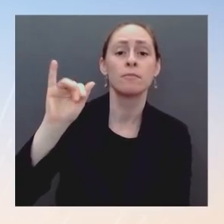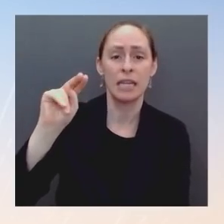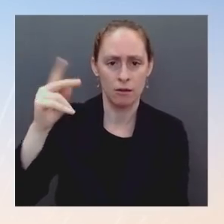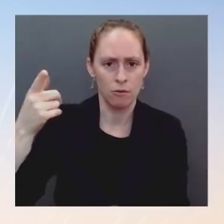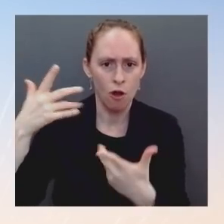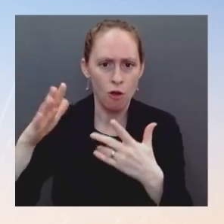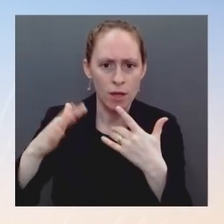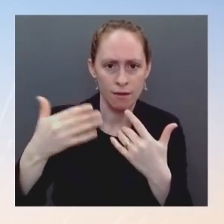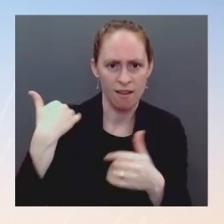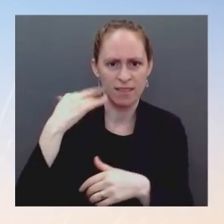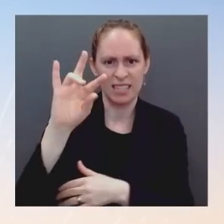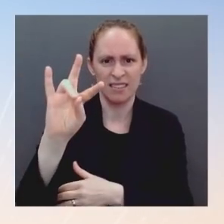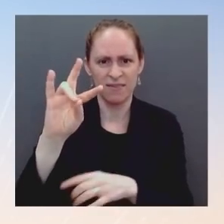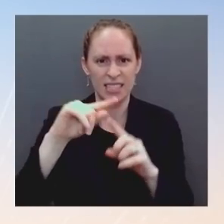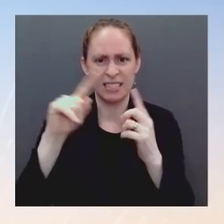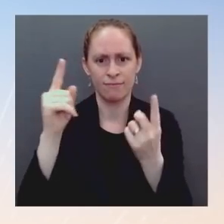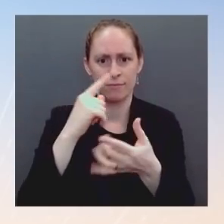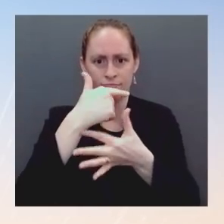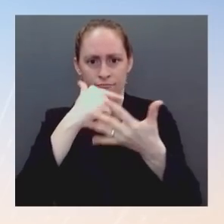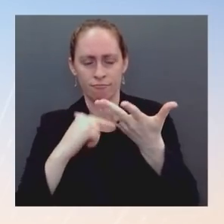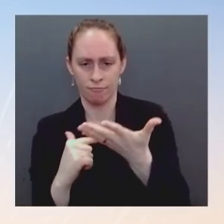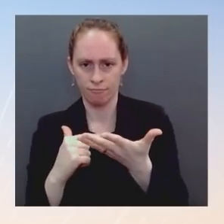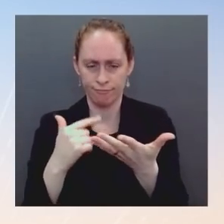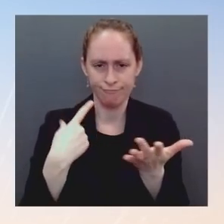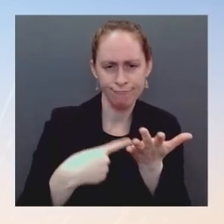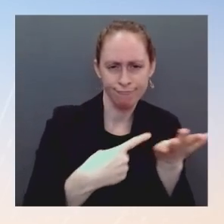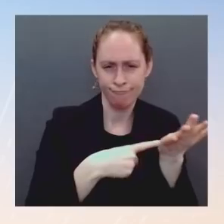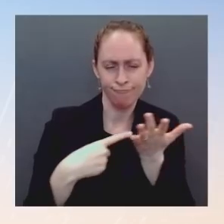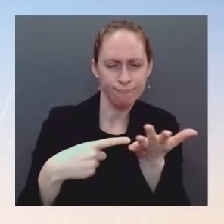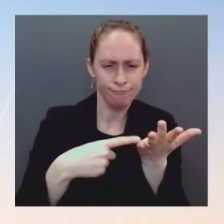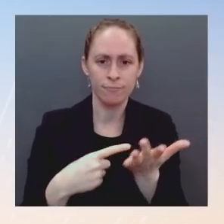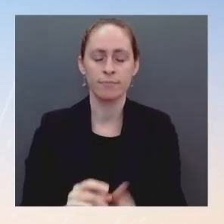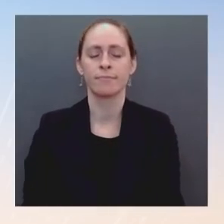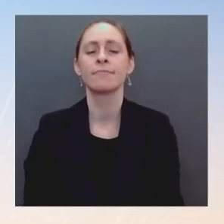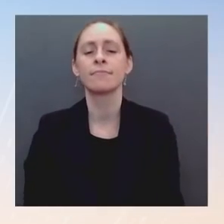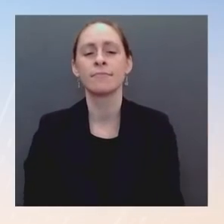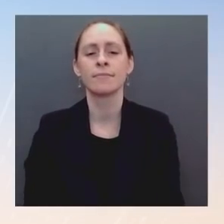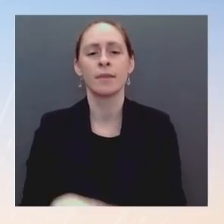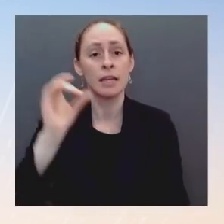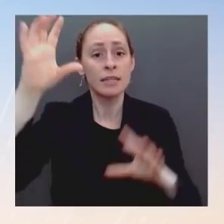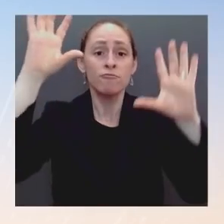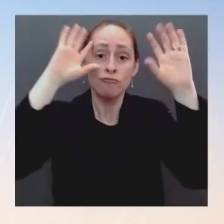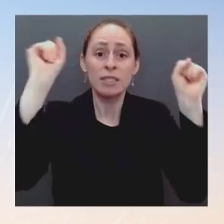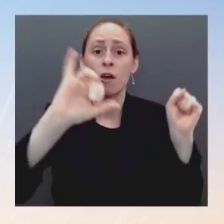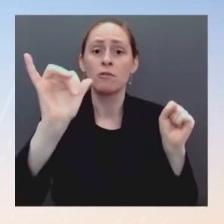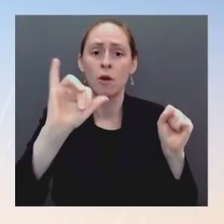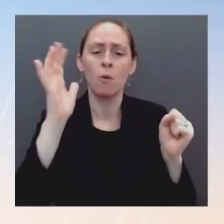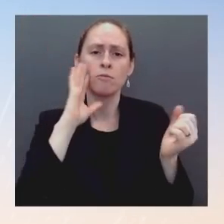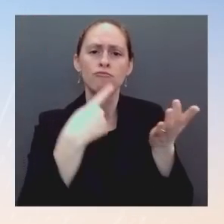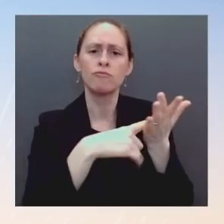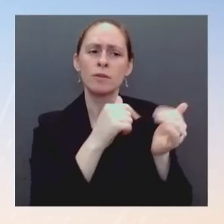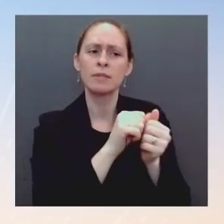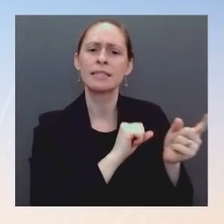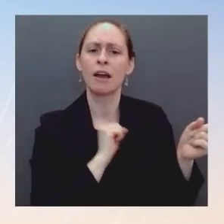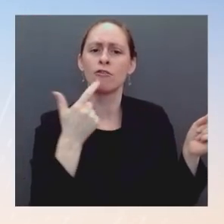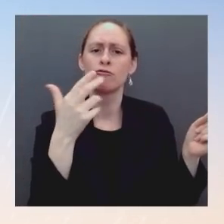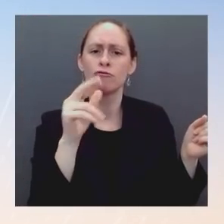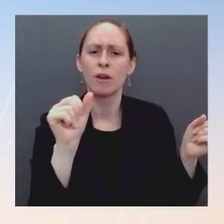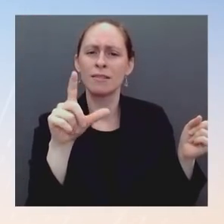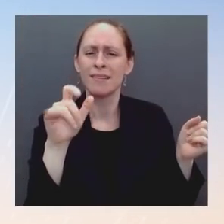and respects his knowledge and views. So, this will be part of that process, and I expect we'll have more details to confirm as the week proceeds.